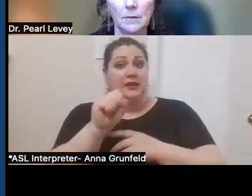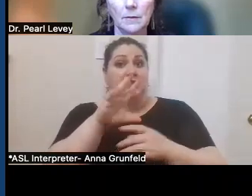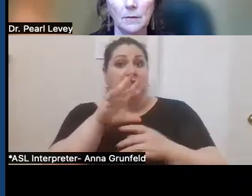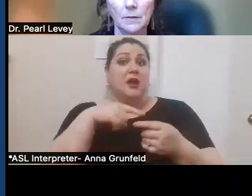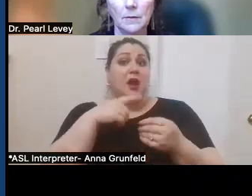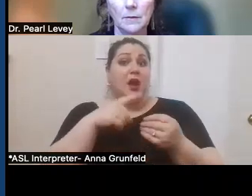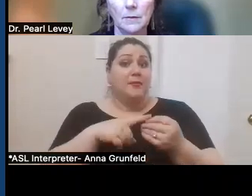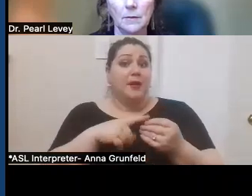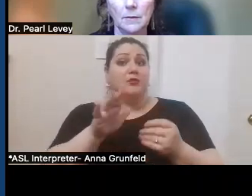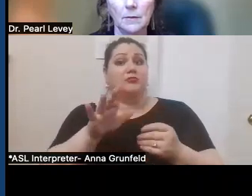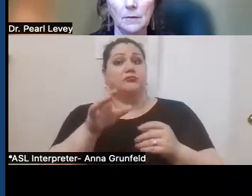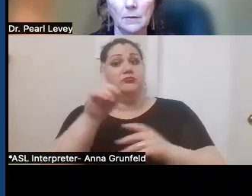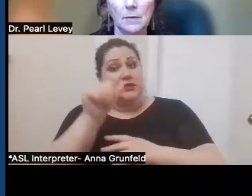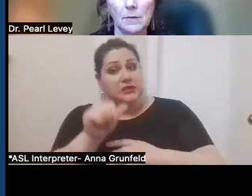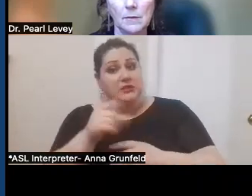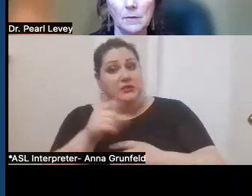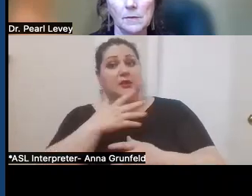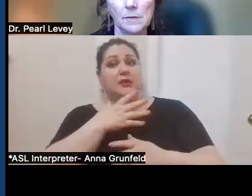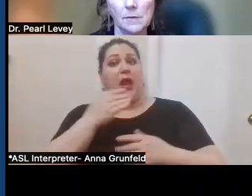It is part of our standard